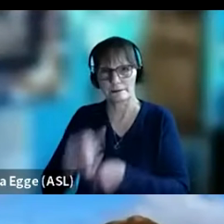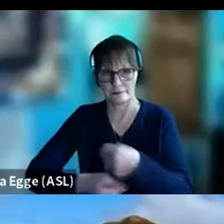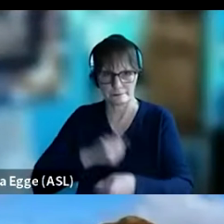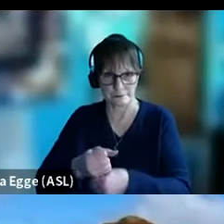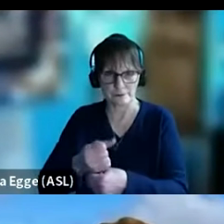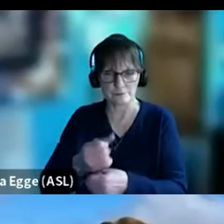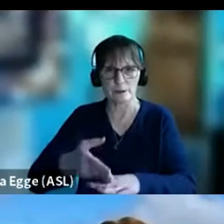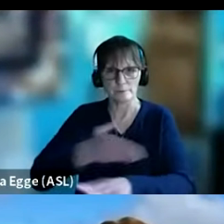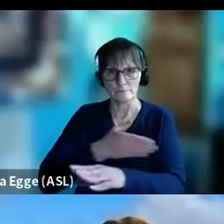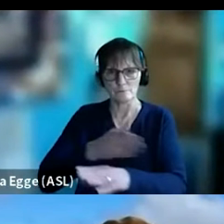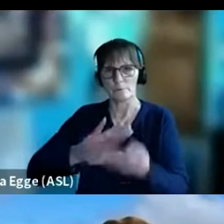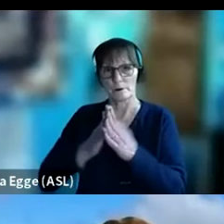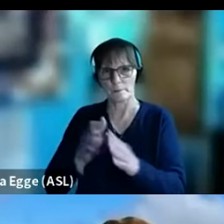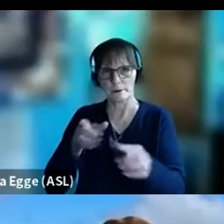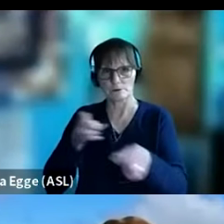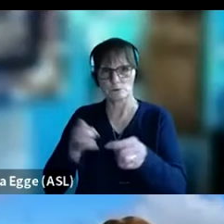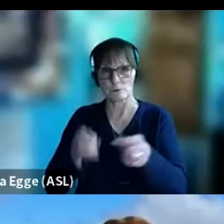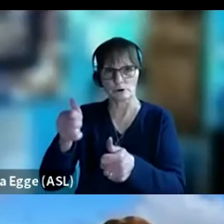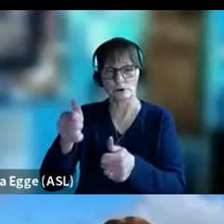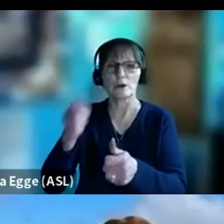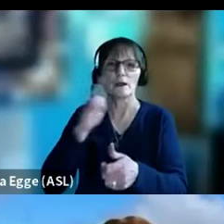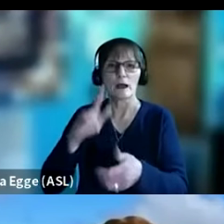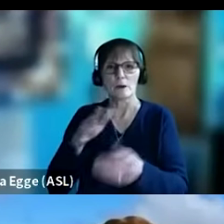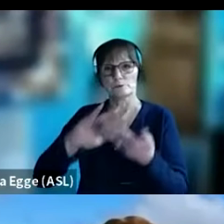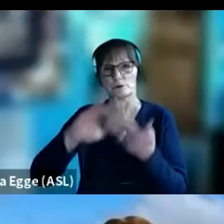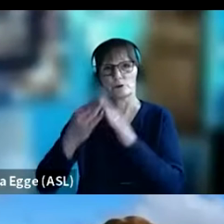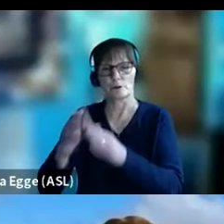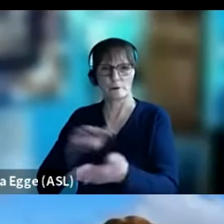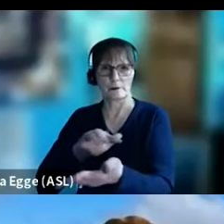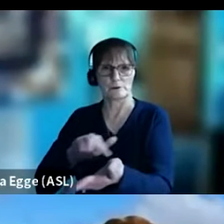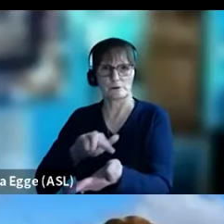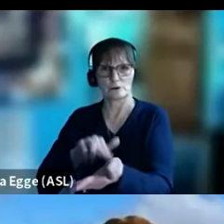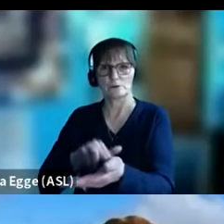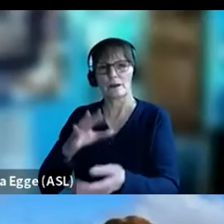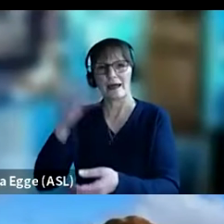I worked as a community health nurse on our street outreach team out in Seattle.